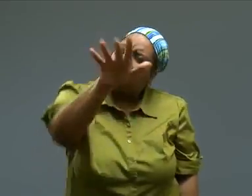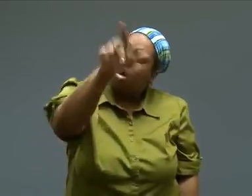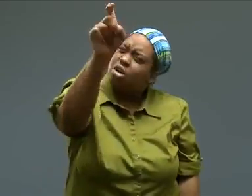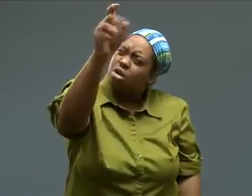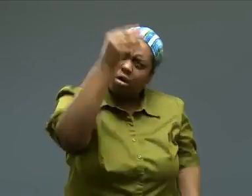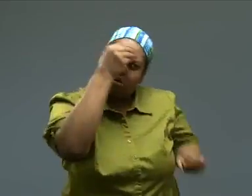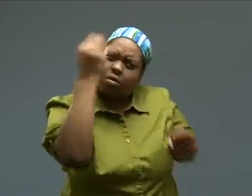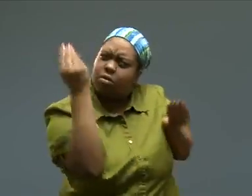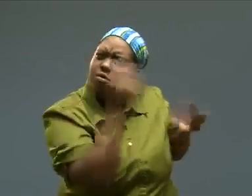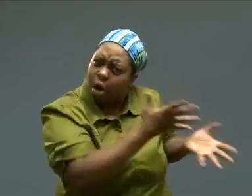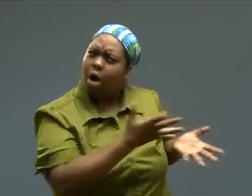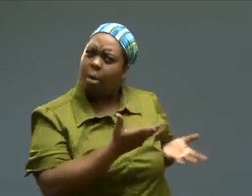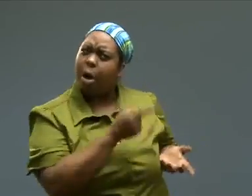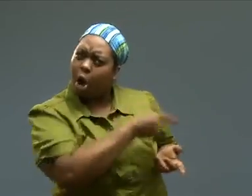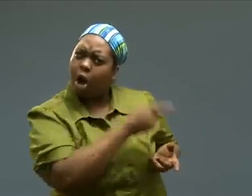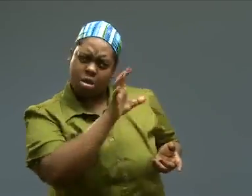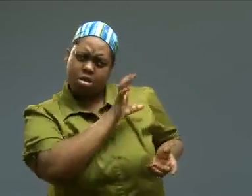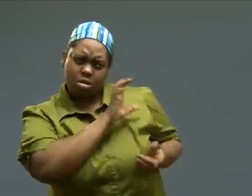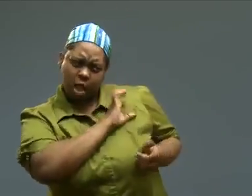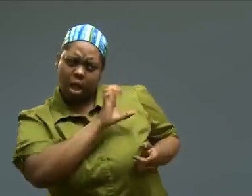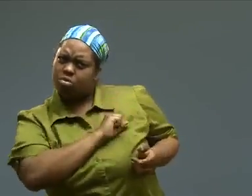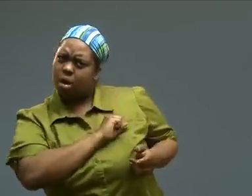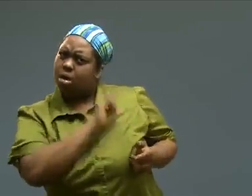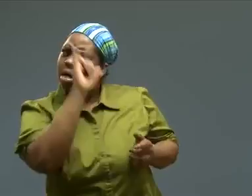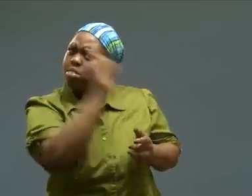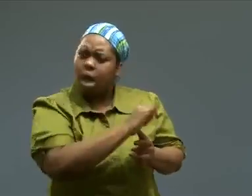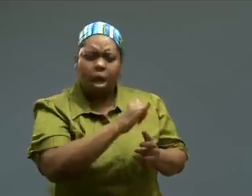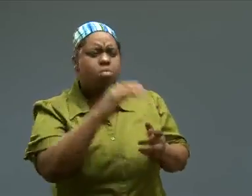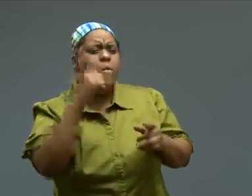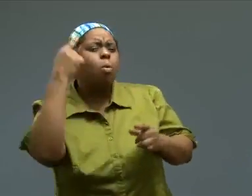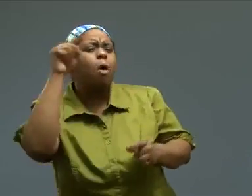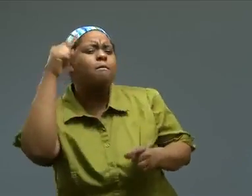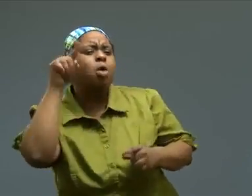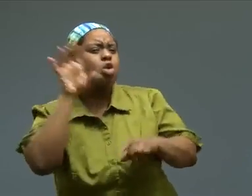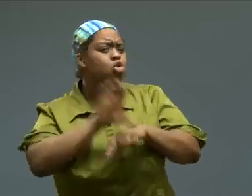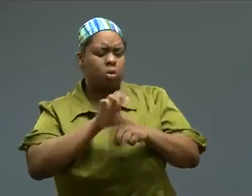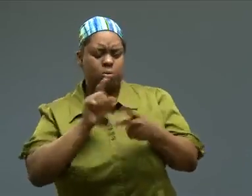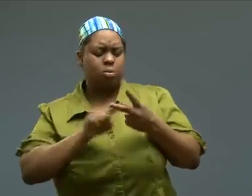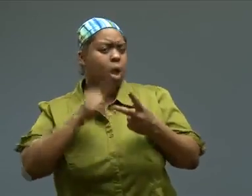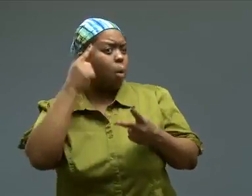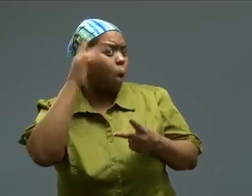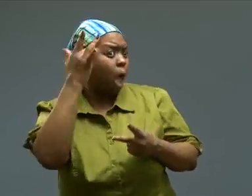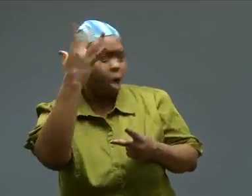"You should have told Cassie what church was about, about